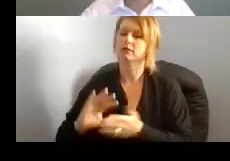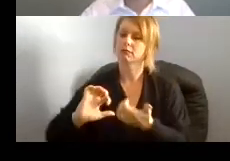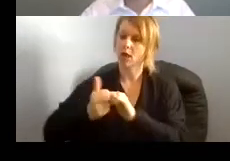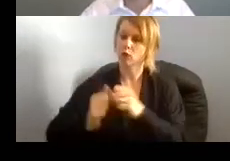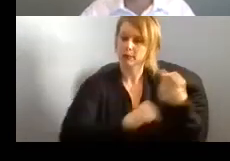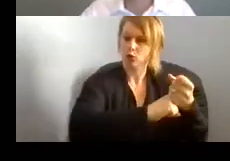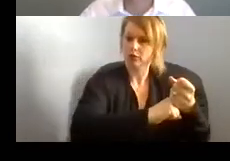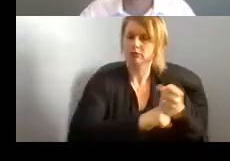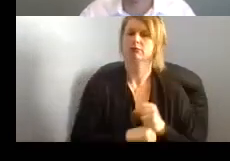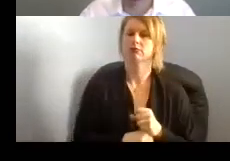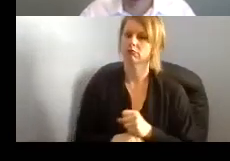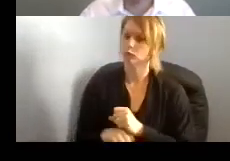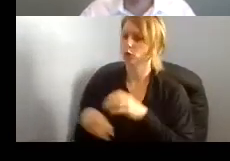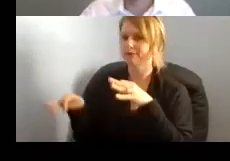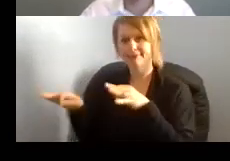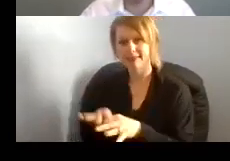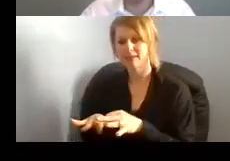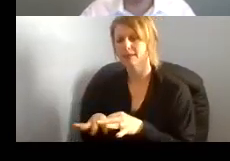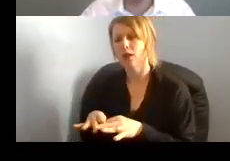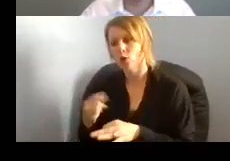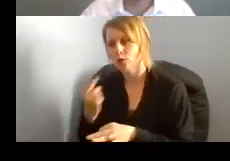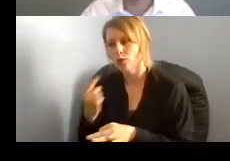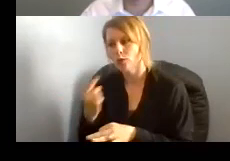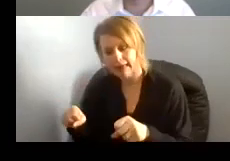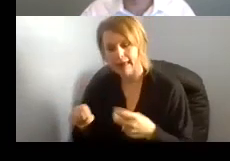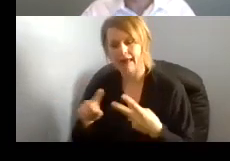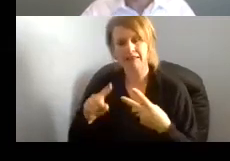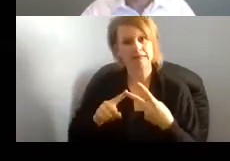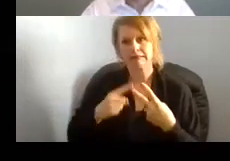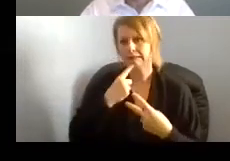going over what to say and what not to say to someone who’s grieving.